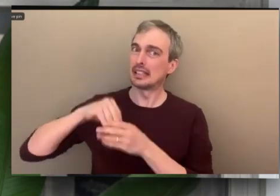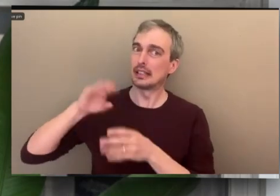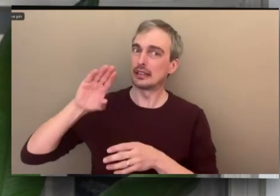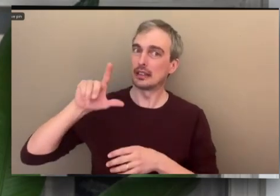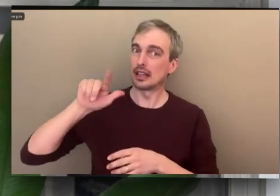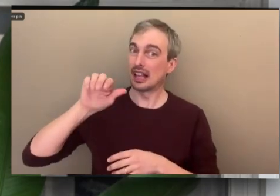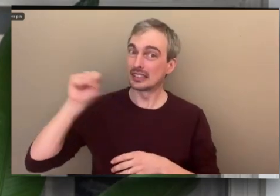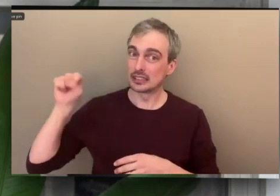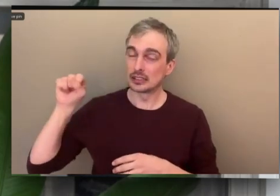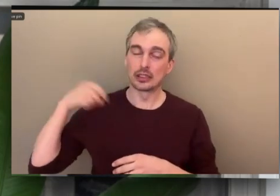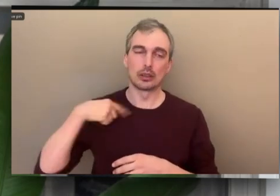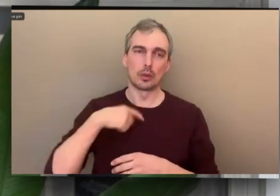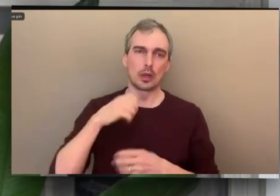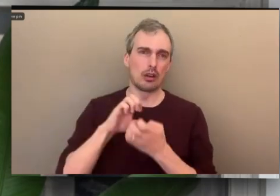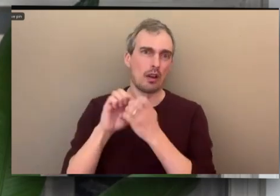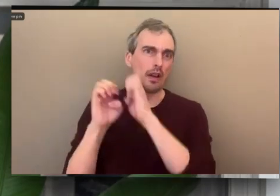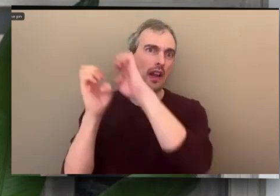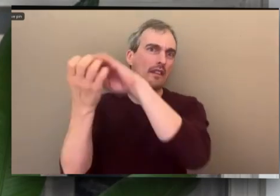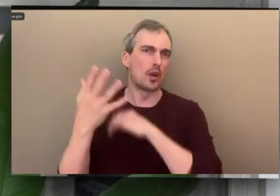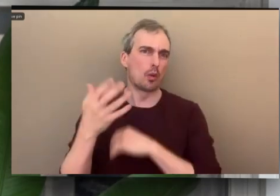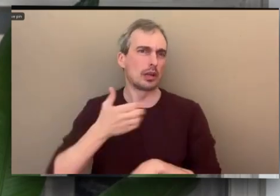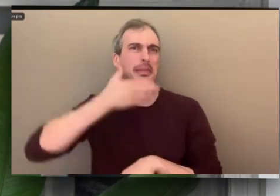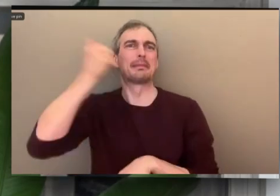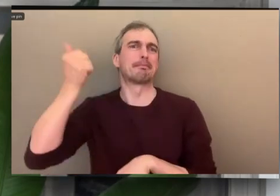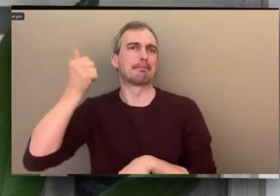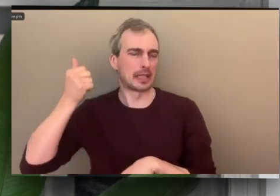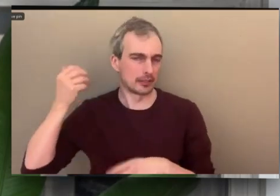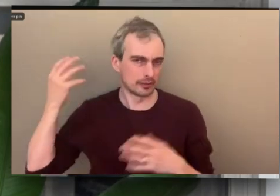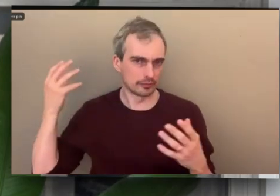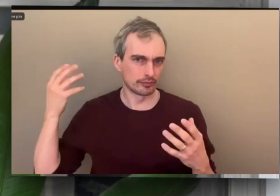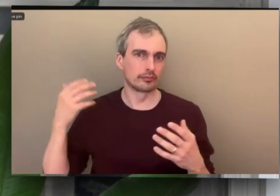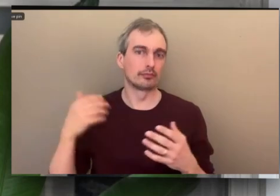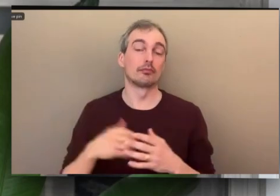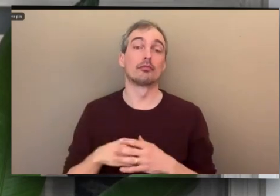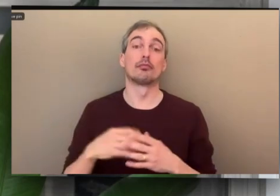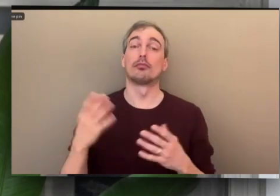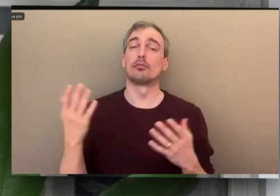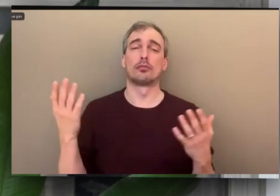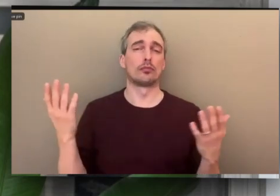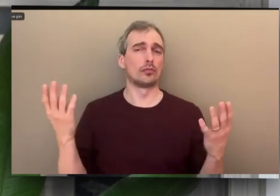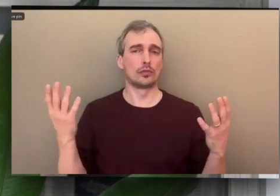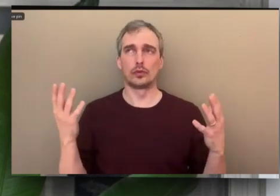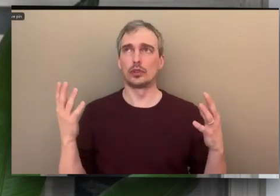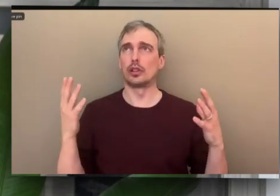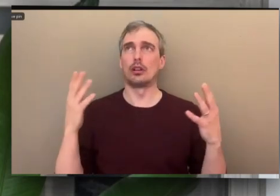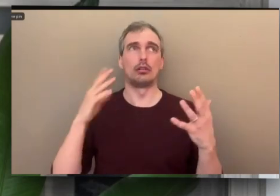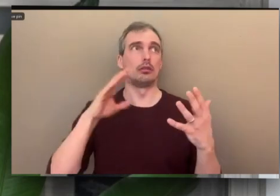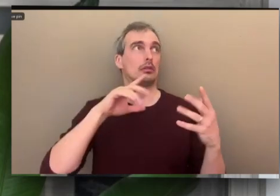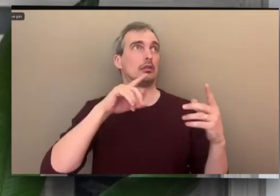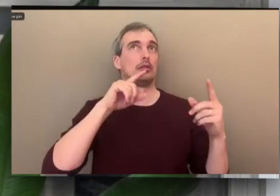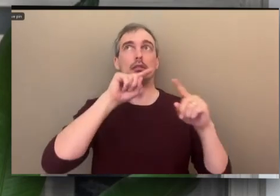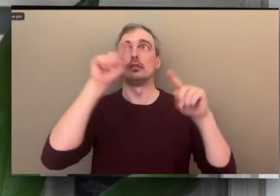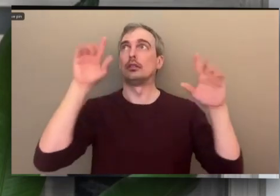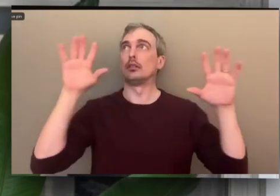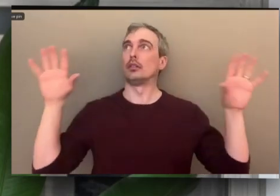So it's been a combination of leadership, it's been... The one thing I can really say is probably the biggest factor of our success...